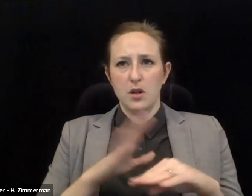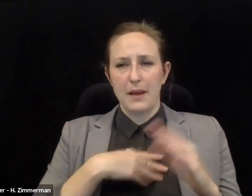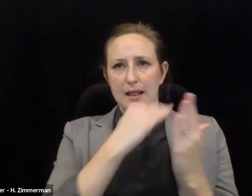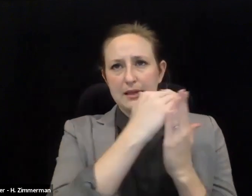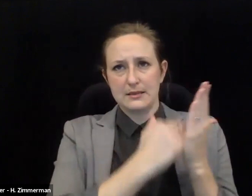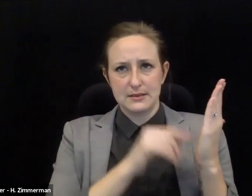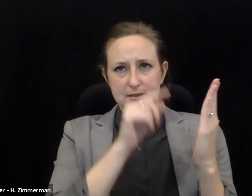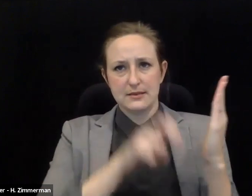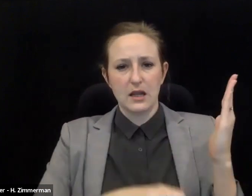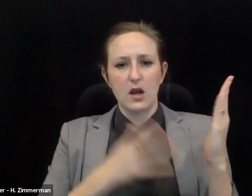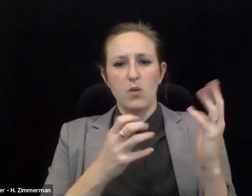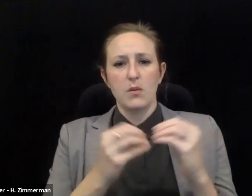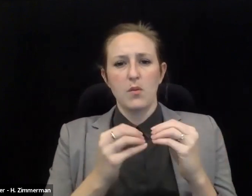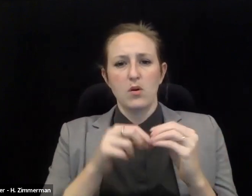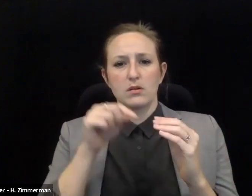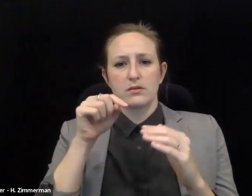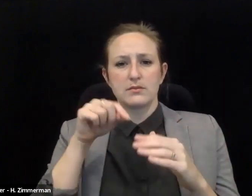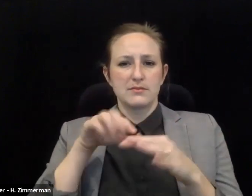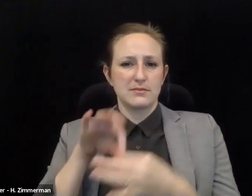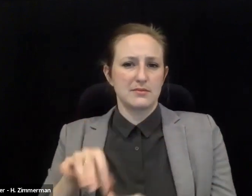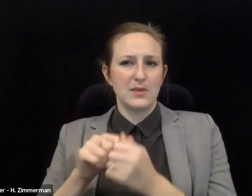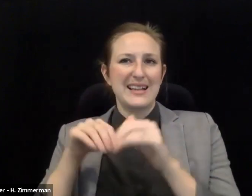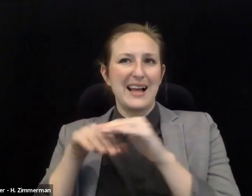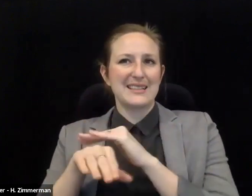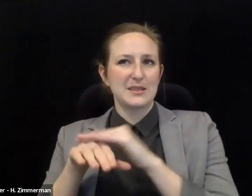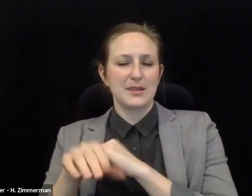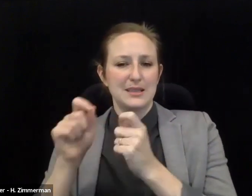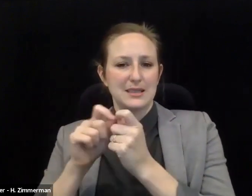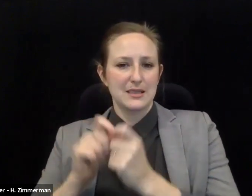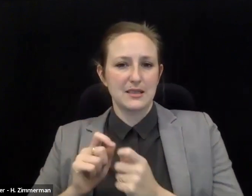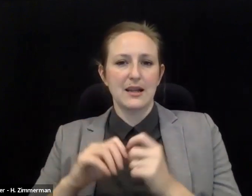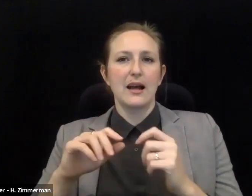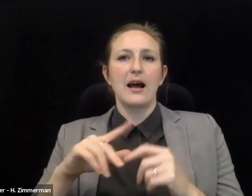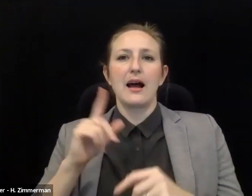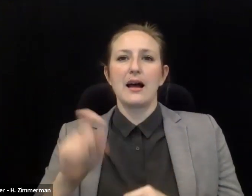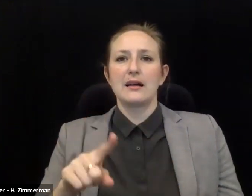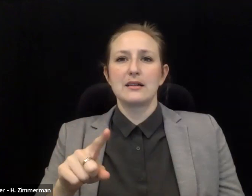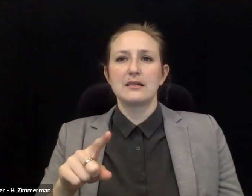little bit more into the accessibility details and I'm going to ask this next one to Lisa George